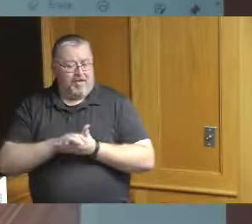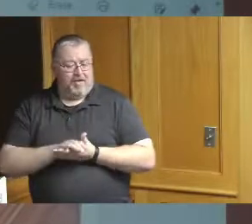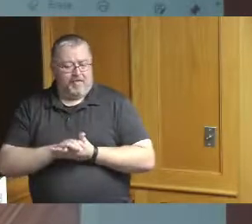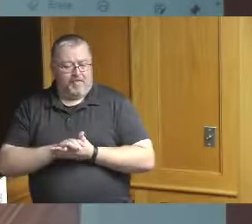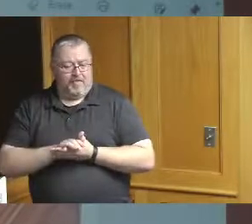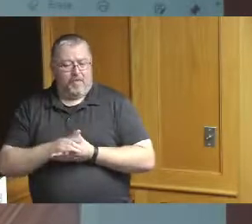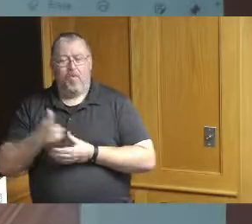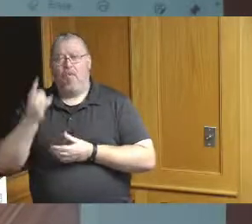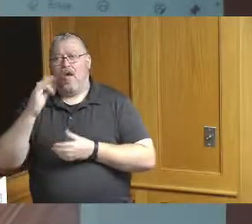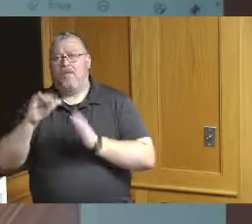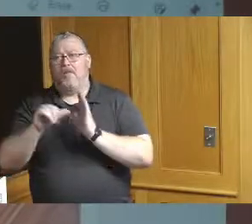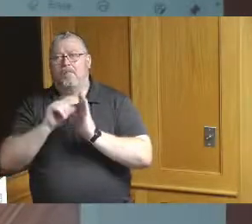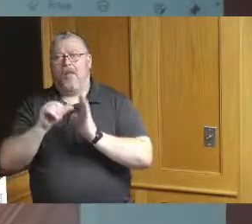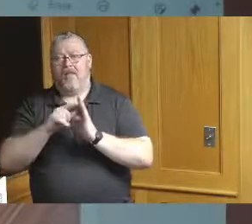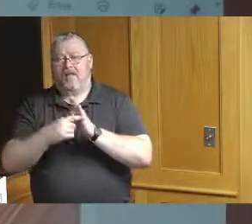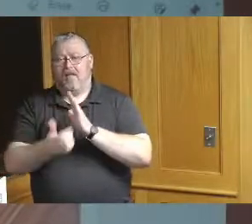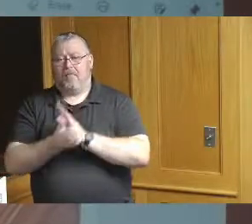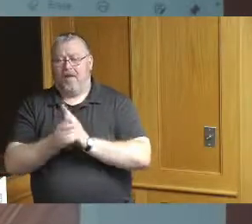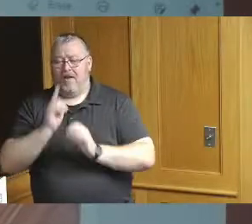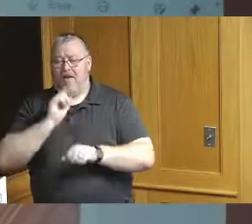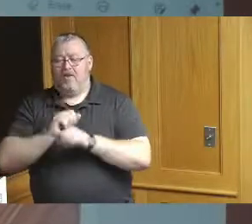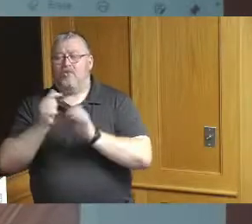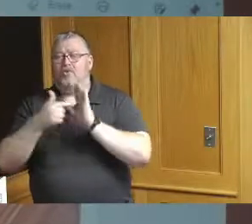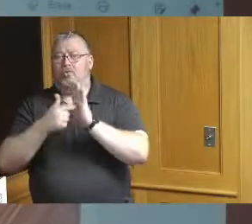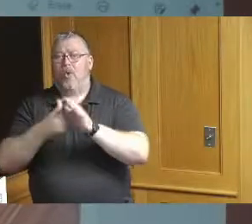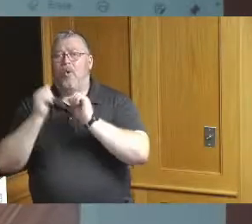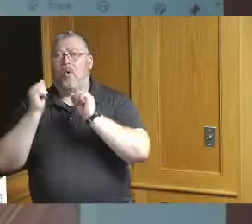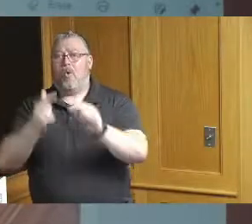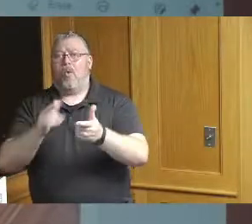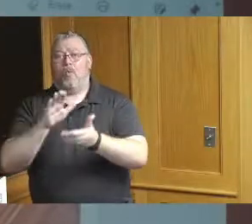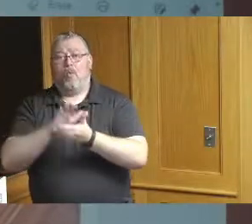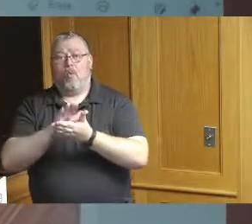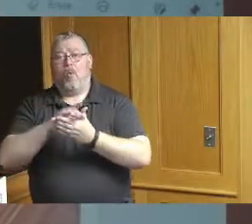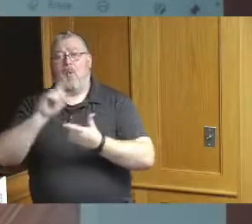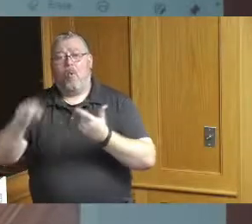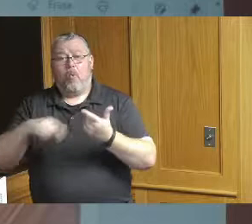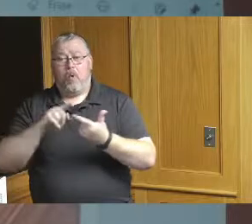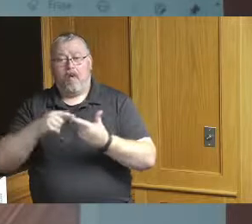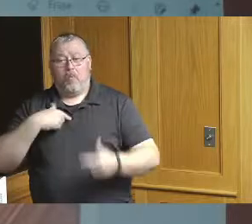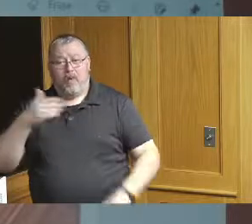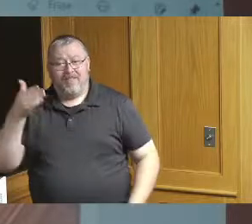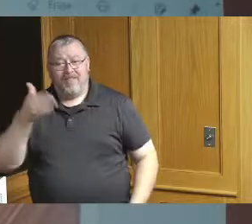one of these pages in here actually shows each of the schools when we'll be there um to talk to the